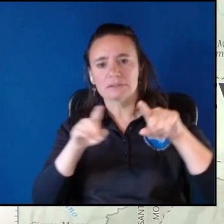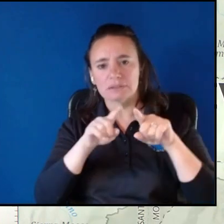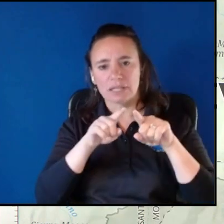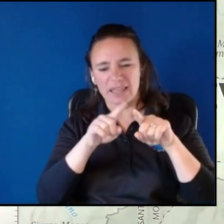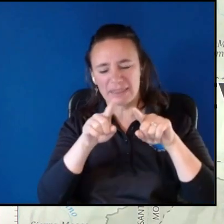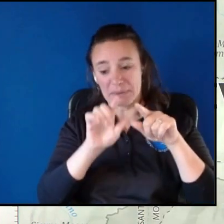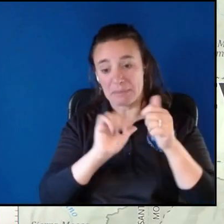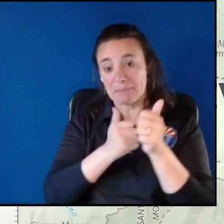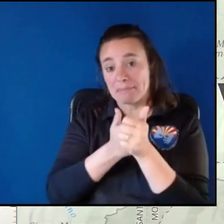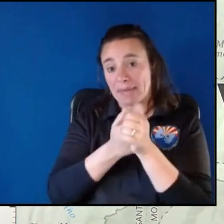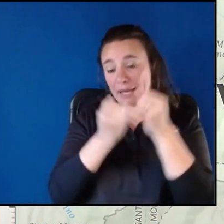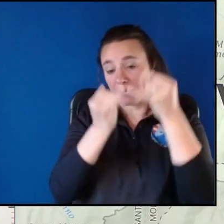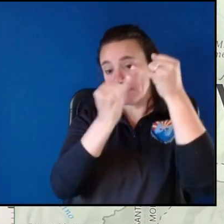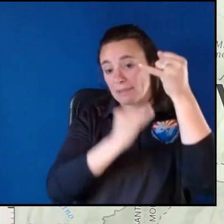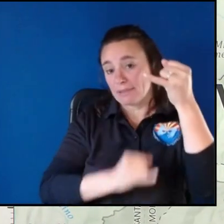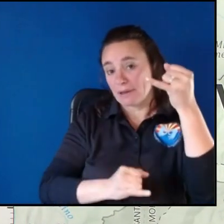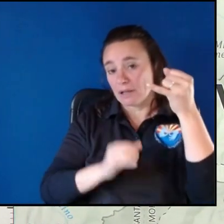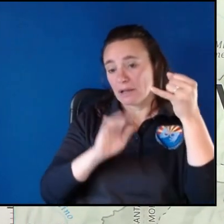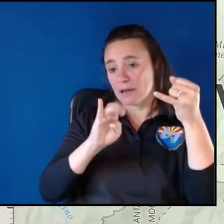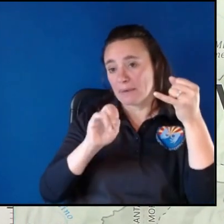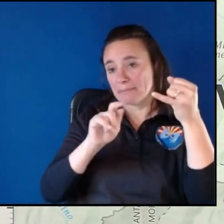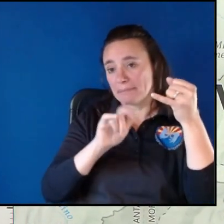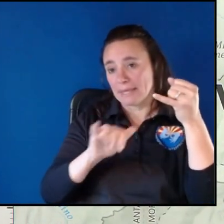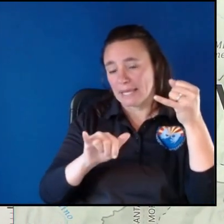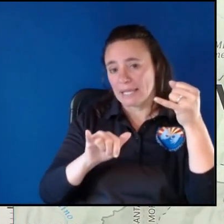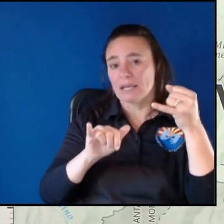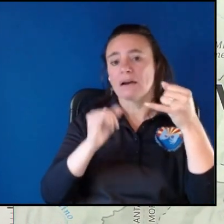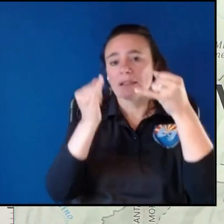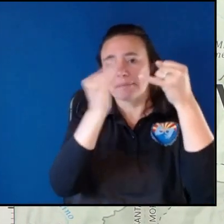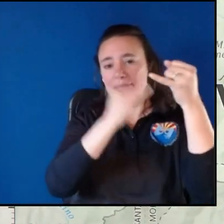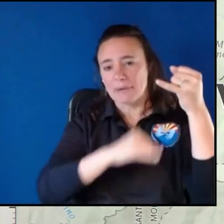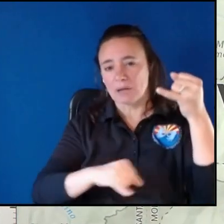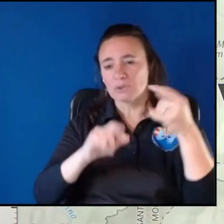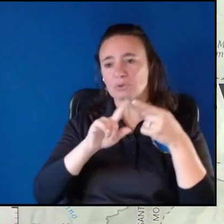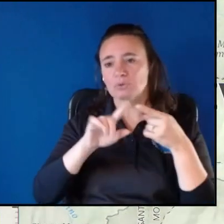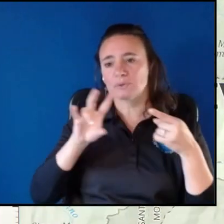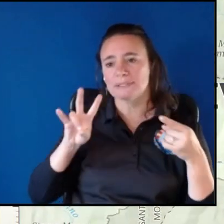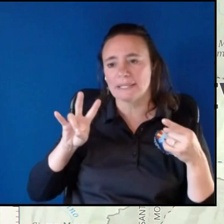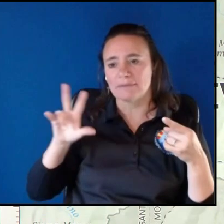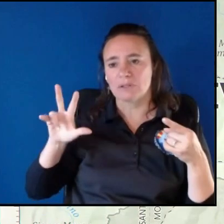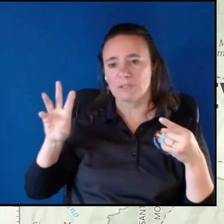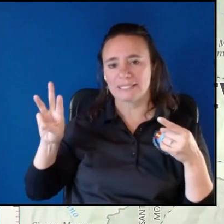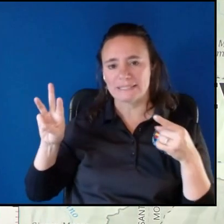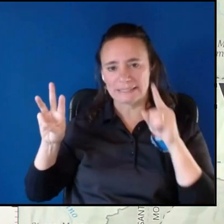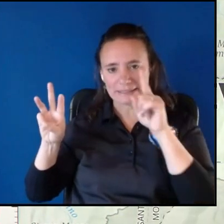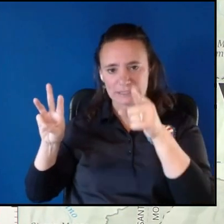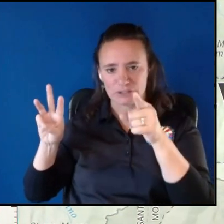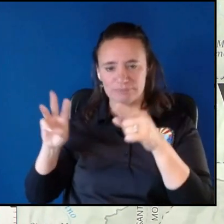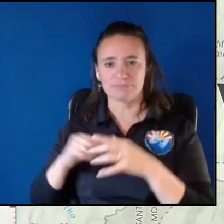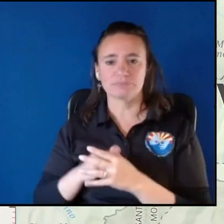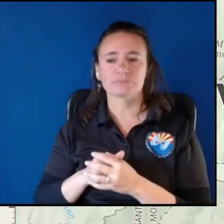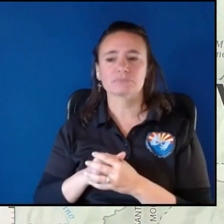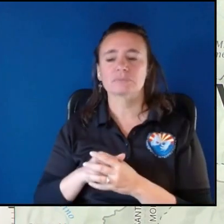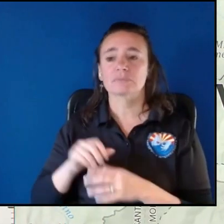boundaries up to the 736 that you see on the map up here. So 736 is significant in the event that